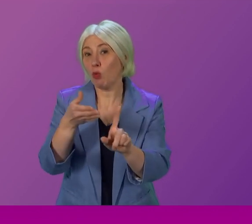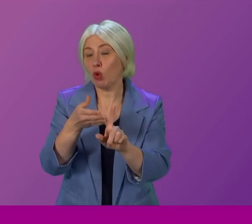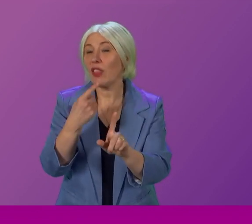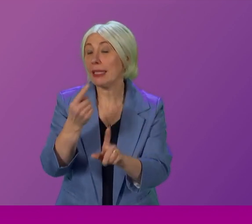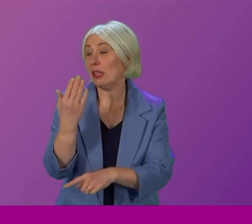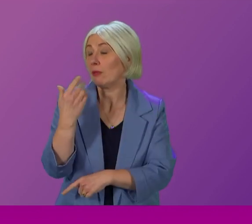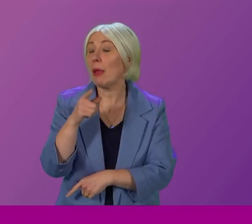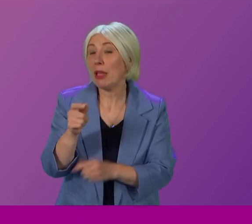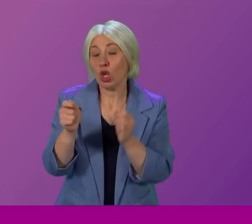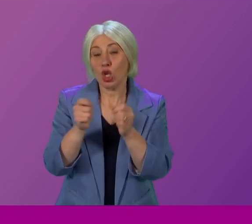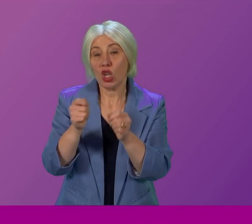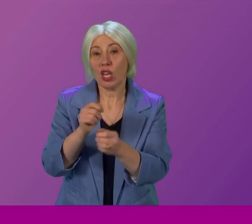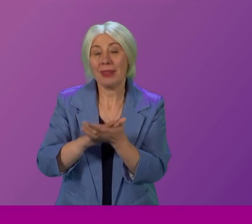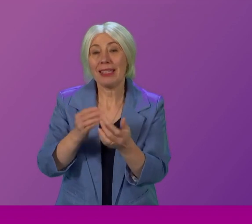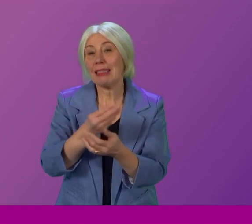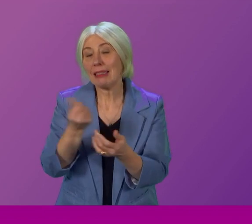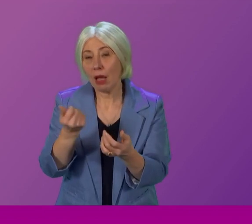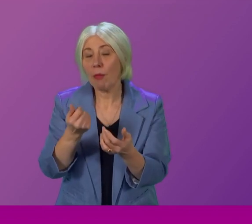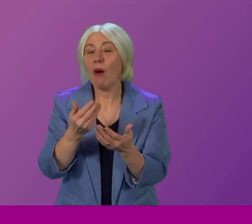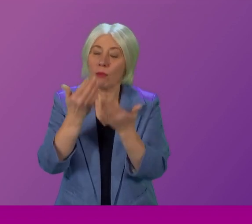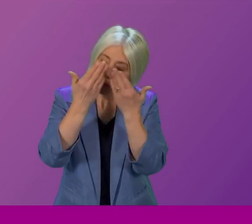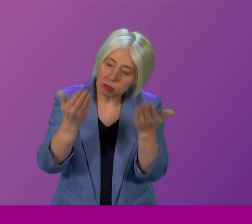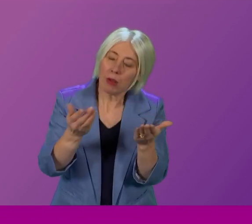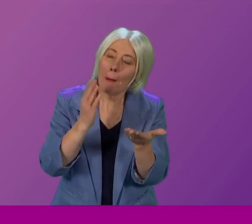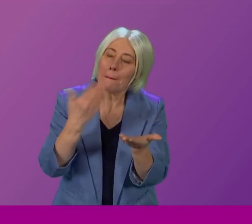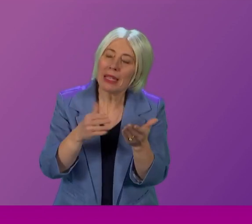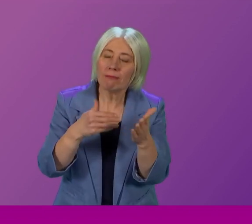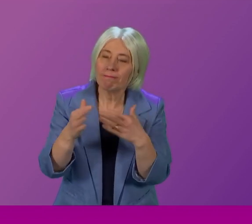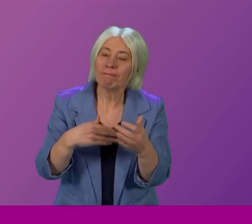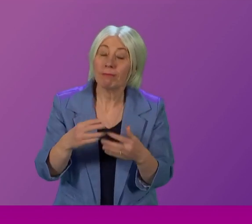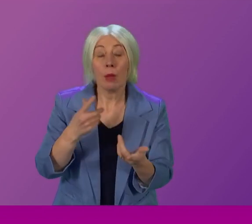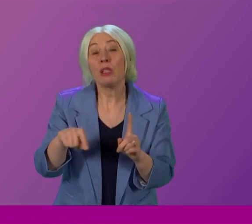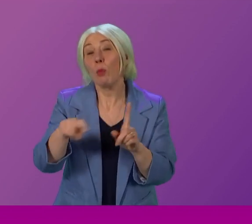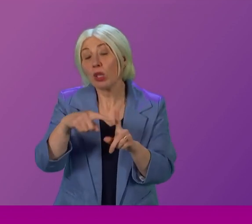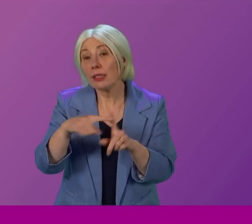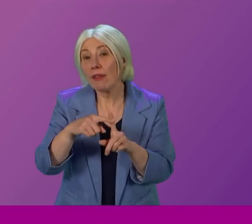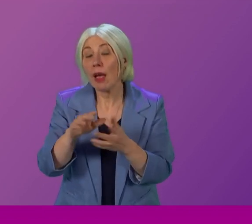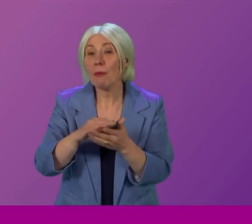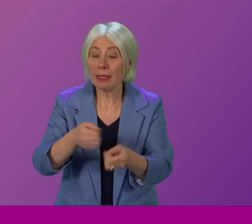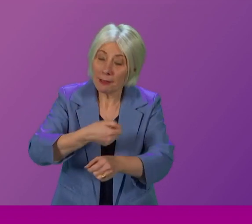“These changes mean that some of our key requests have been accommodated, which is positive and means our collective effort has materially